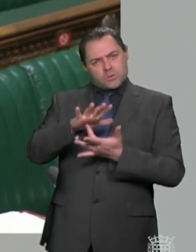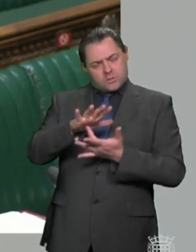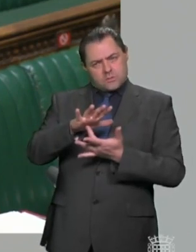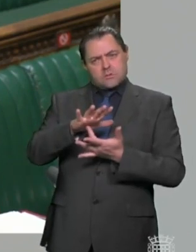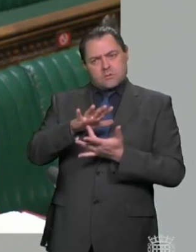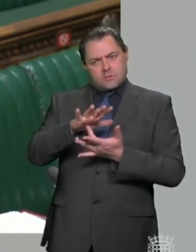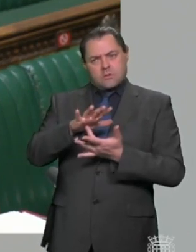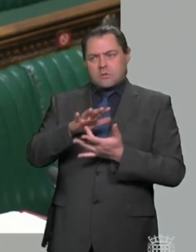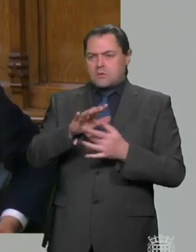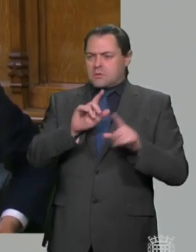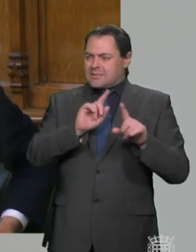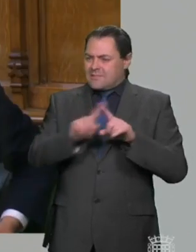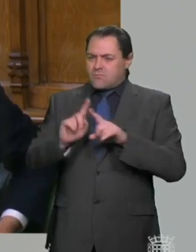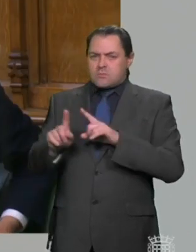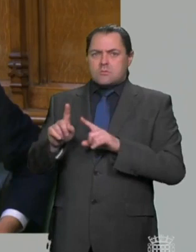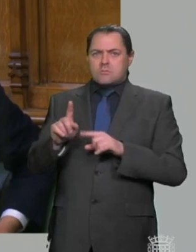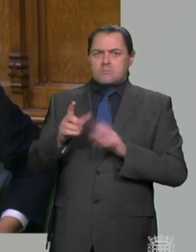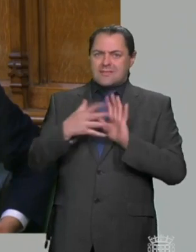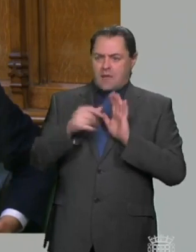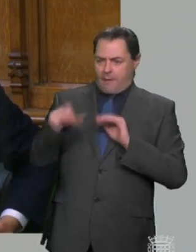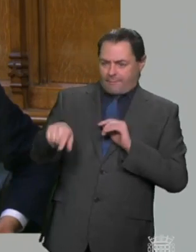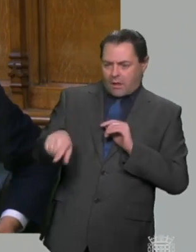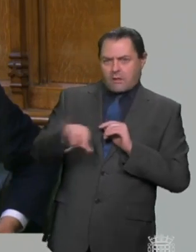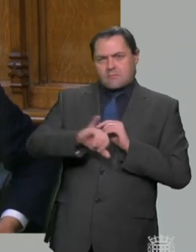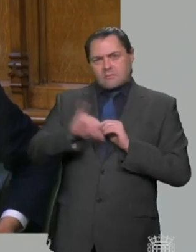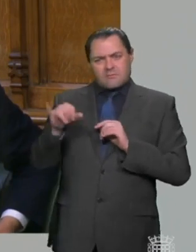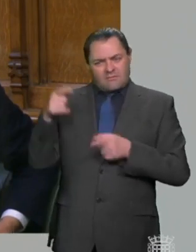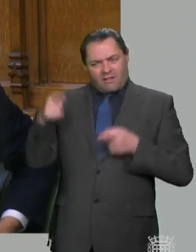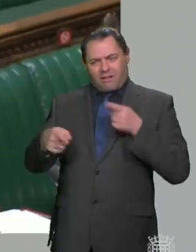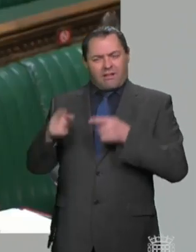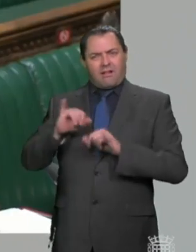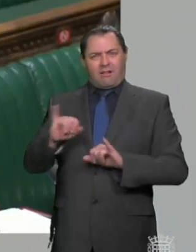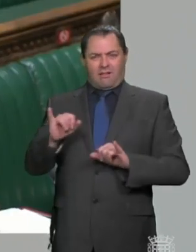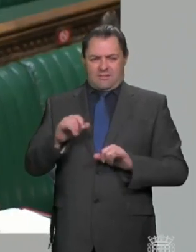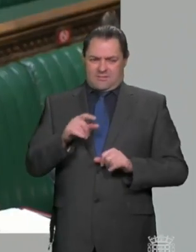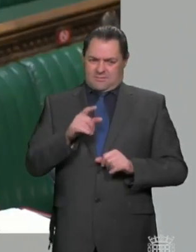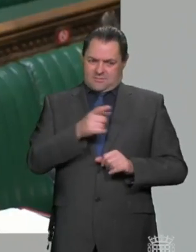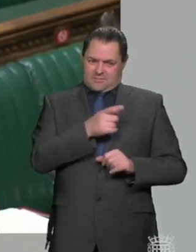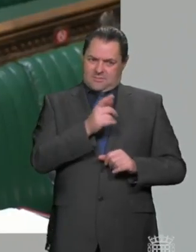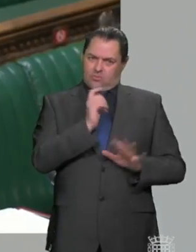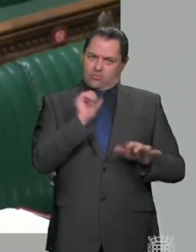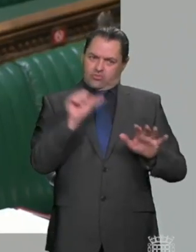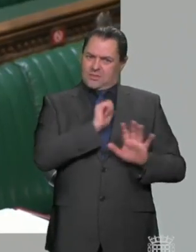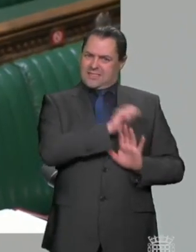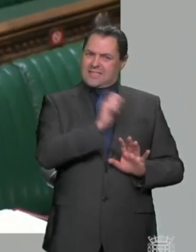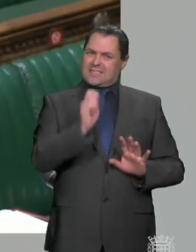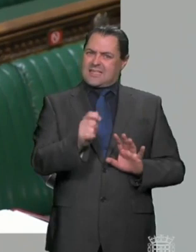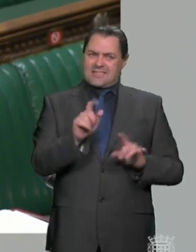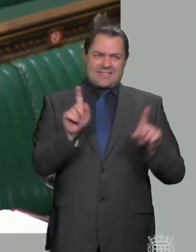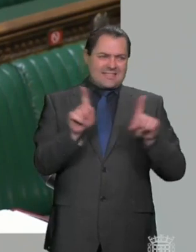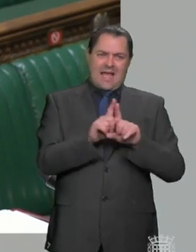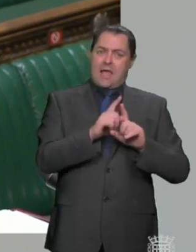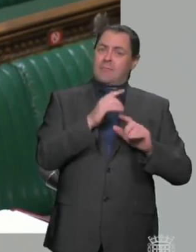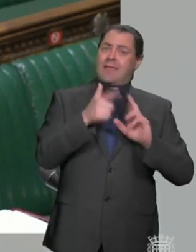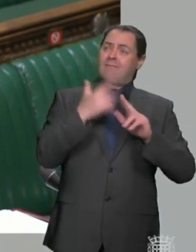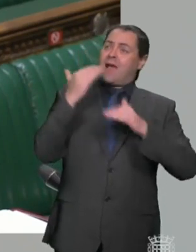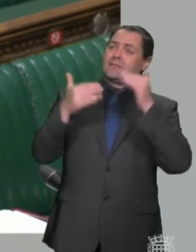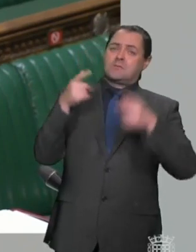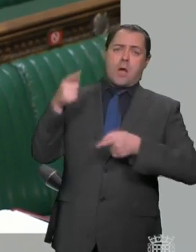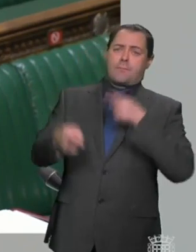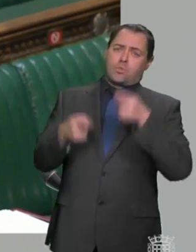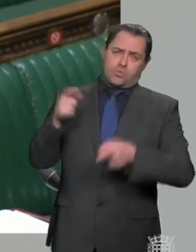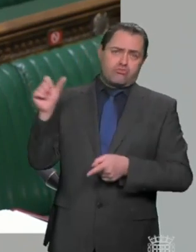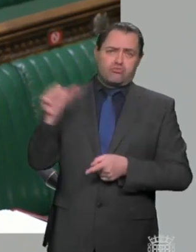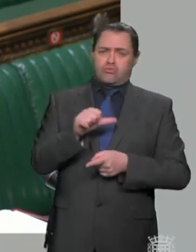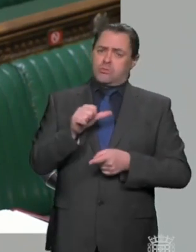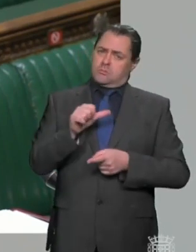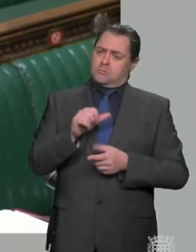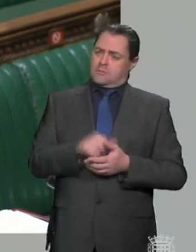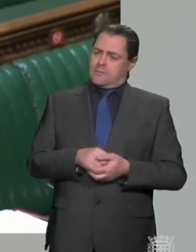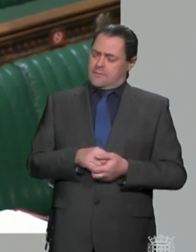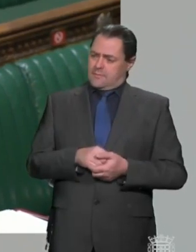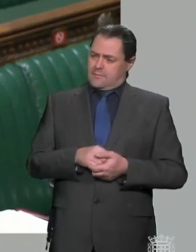cases like that—injustices such as that suffered by Tony—receive the full force of the law. People